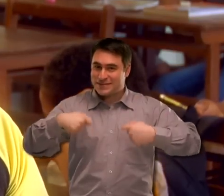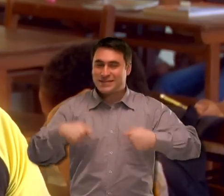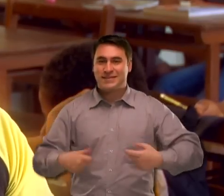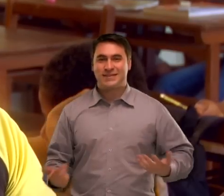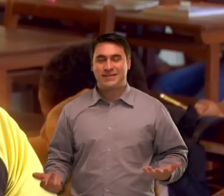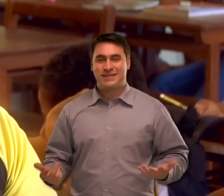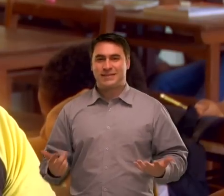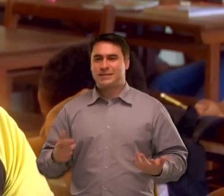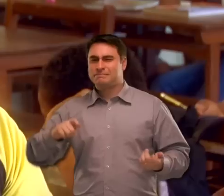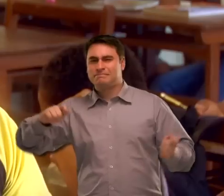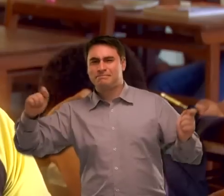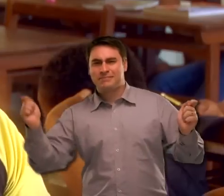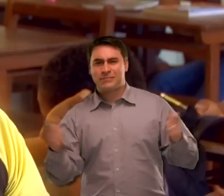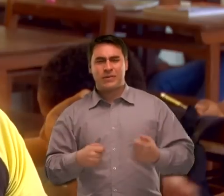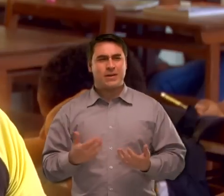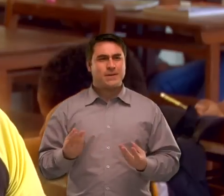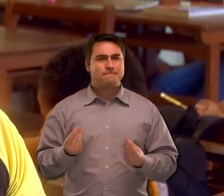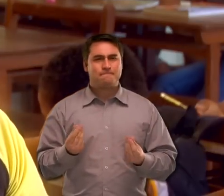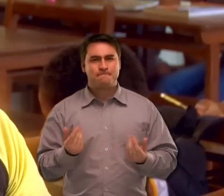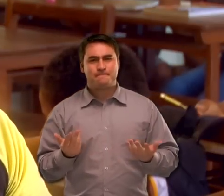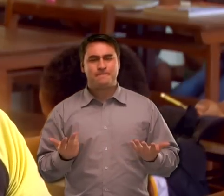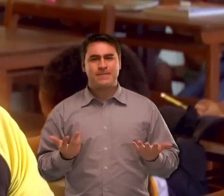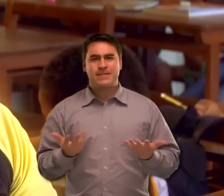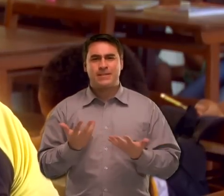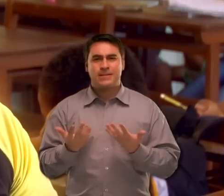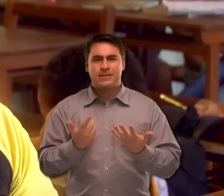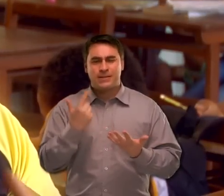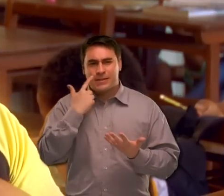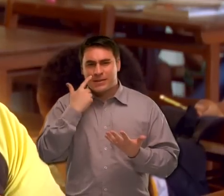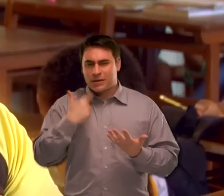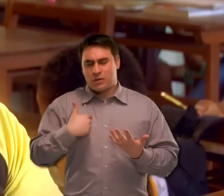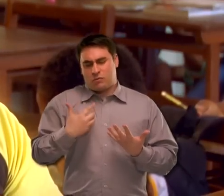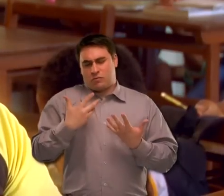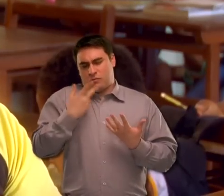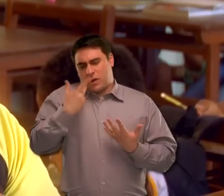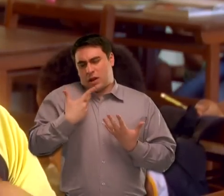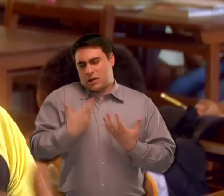so that... well, so that I can, because I don’t agree with saying: